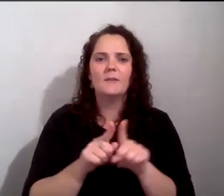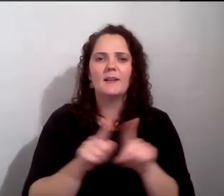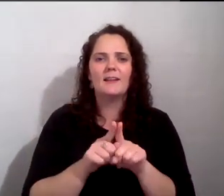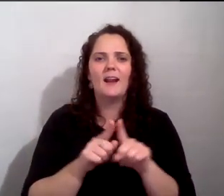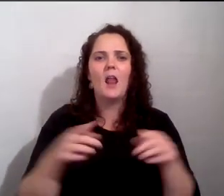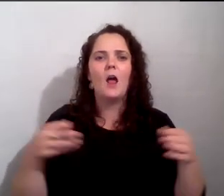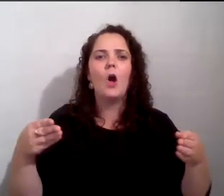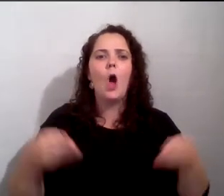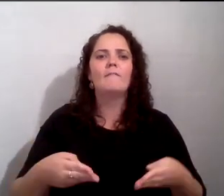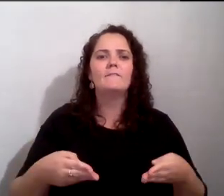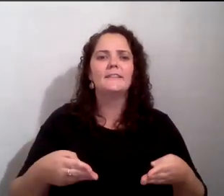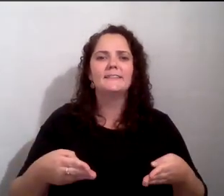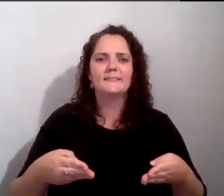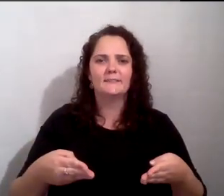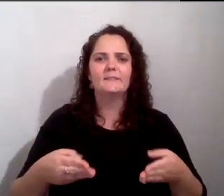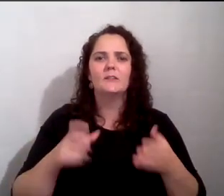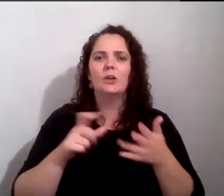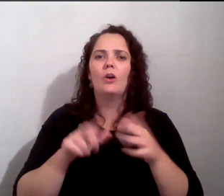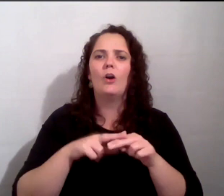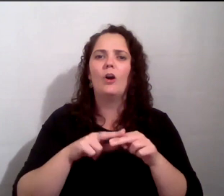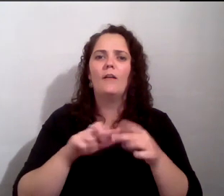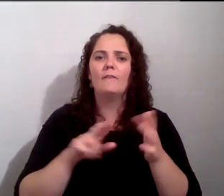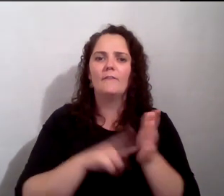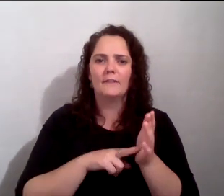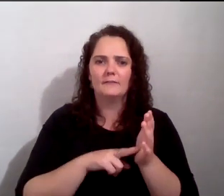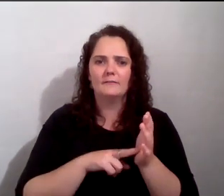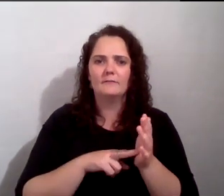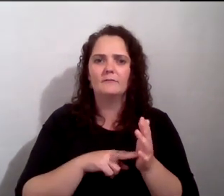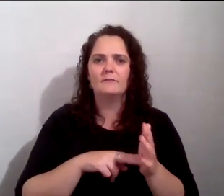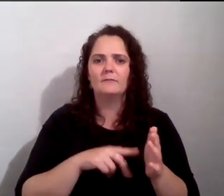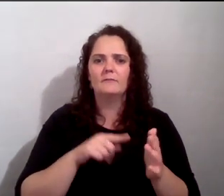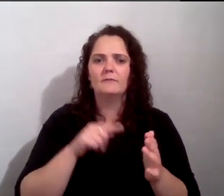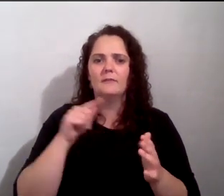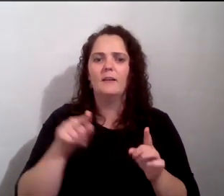a sort of sarcophagus or a coffin shape. I'm laying